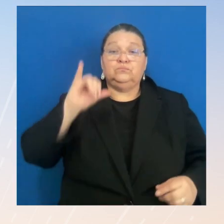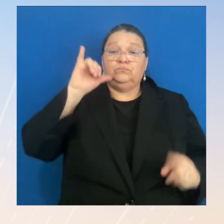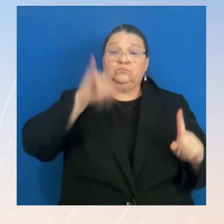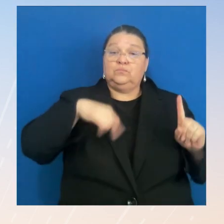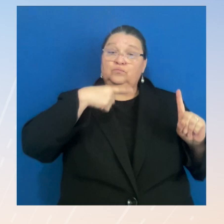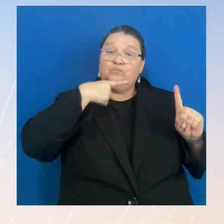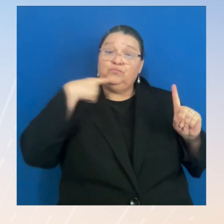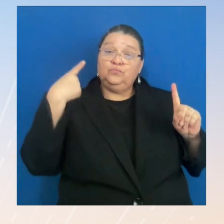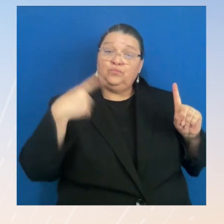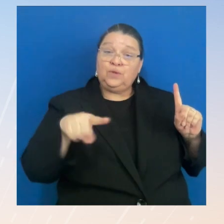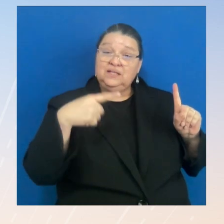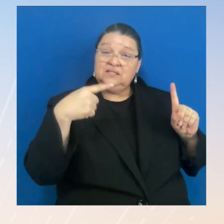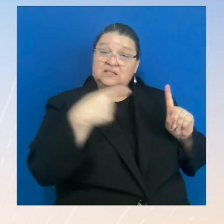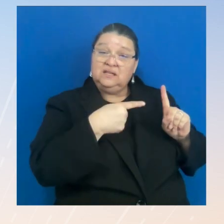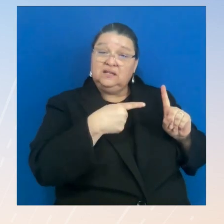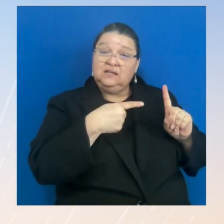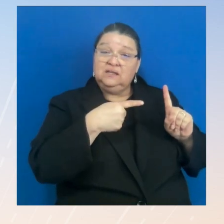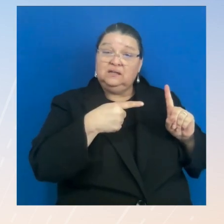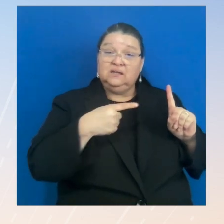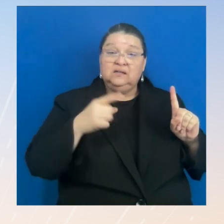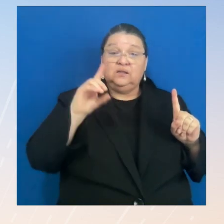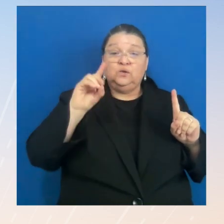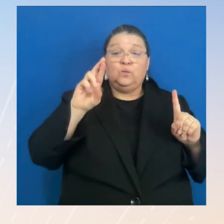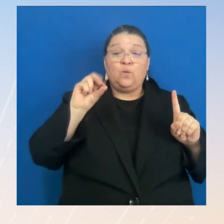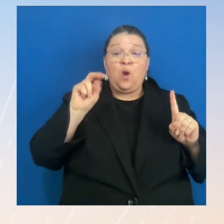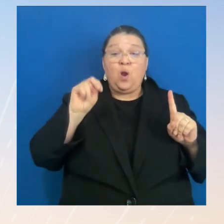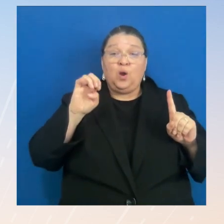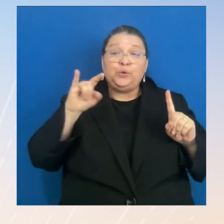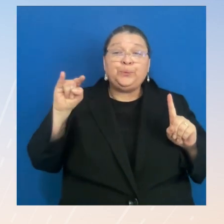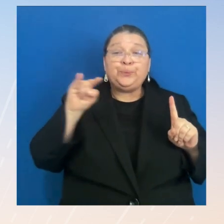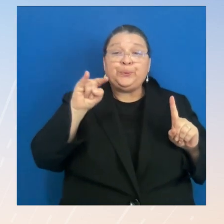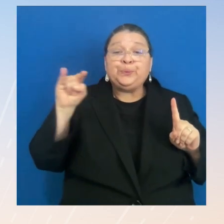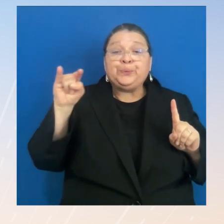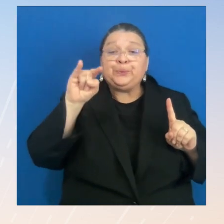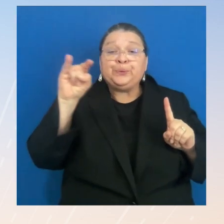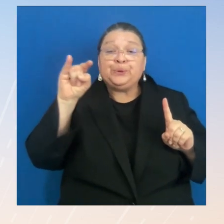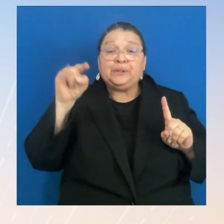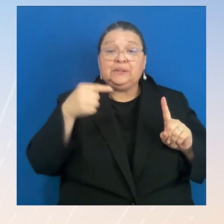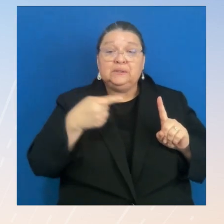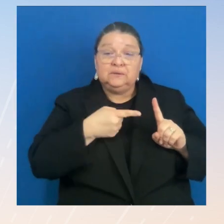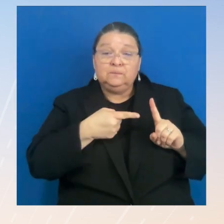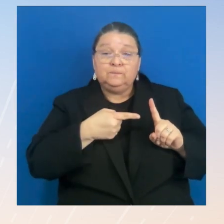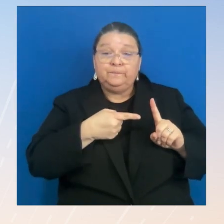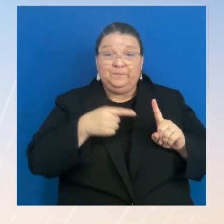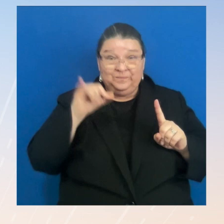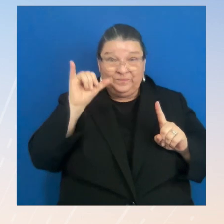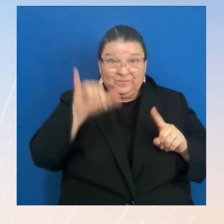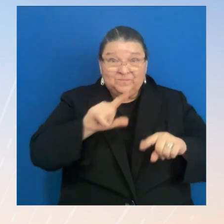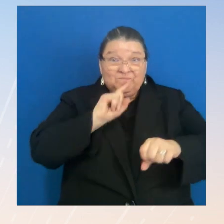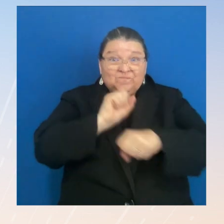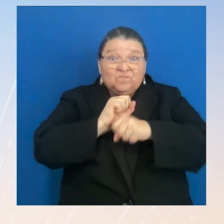and then crashed into Croatia, has it been determined whether that was a Russian drone or Ukrainian drone? And how do you measure --